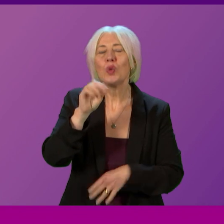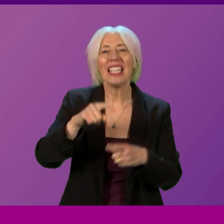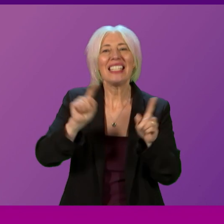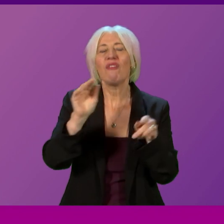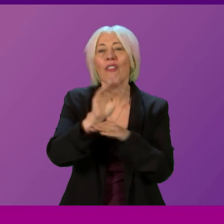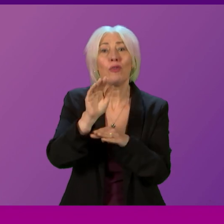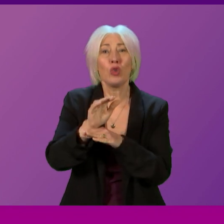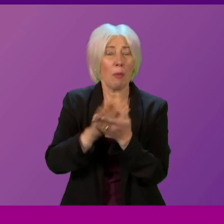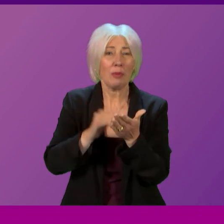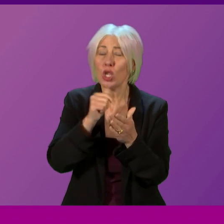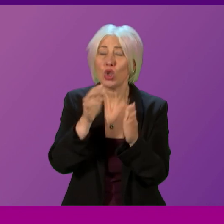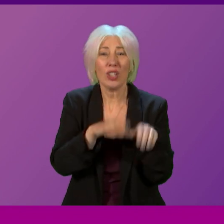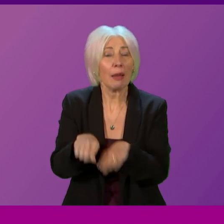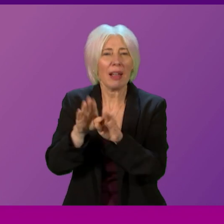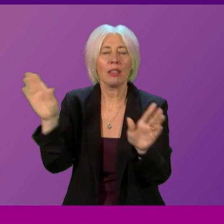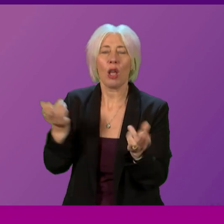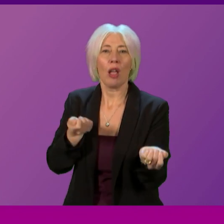Please answer briefly, First Minister. It is not democratic and it is not sustainable.